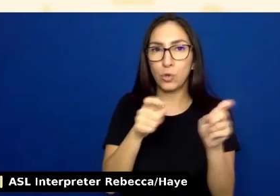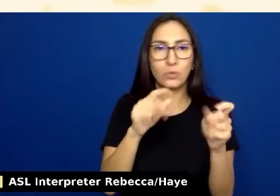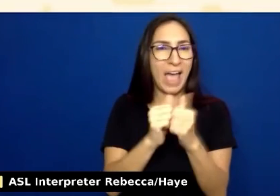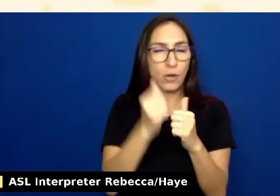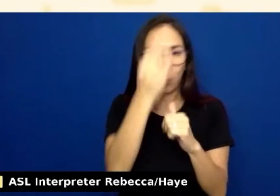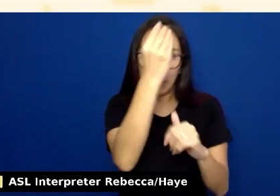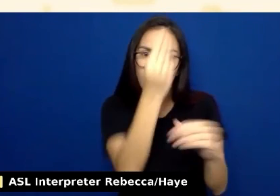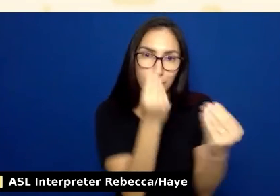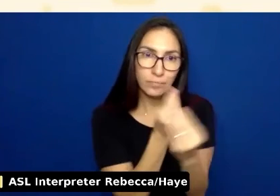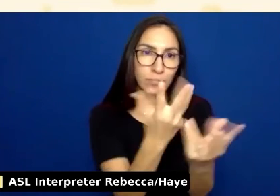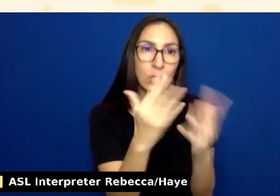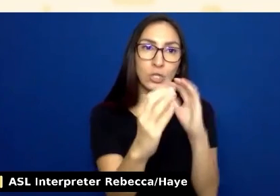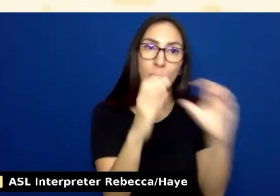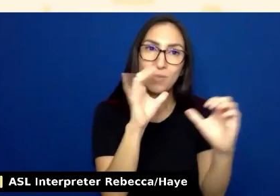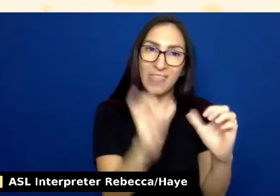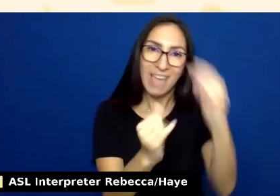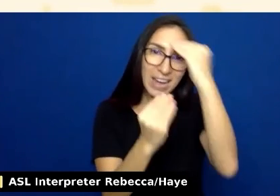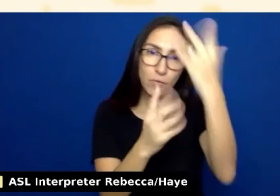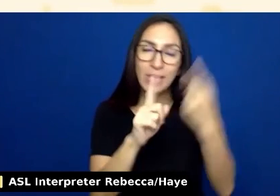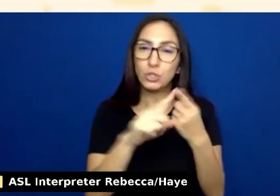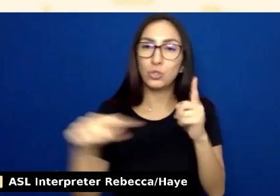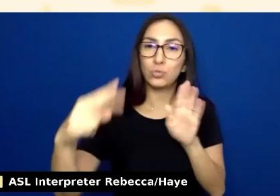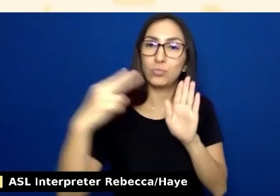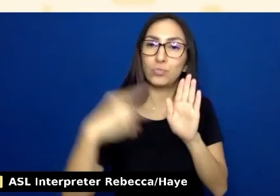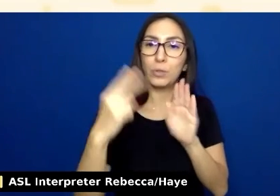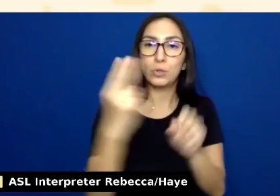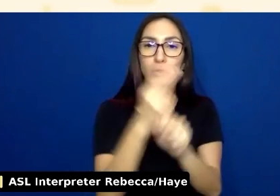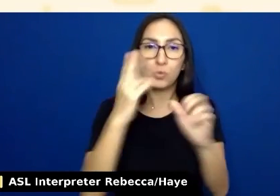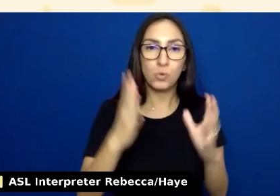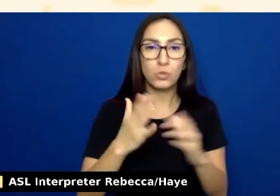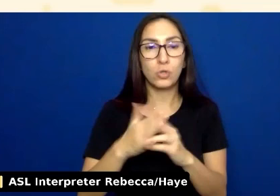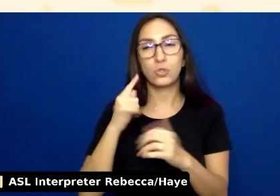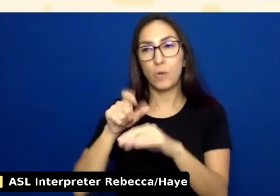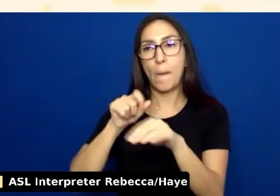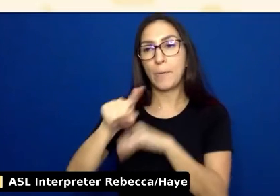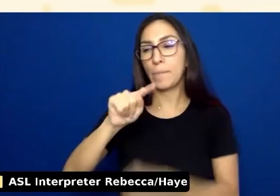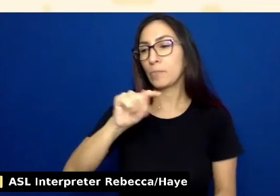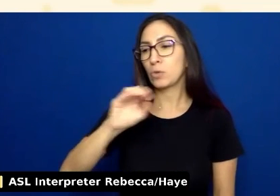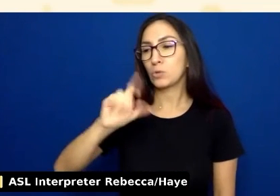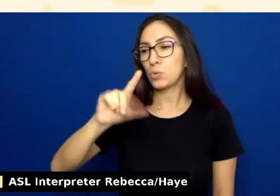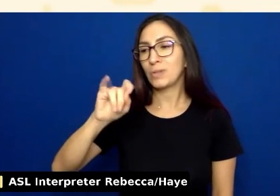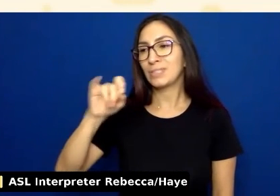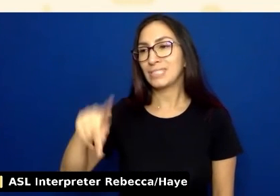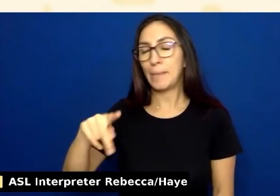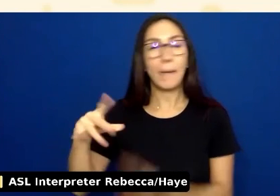So would you consider a tooltip type message, something else, maybe a message up at the top of the page? I don't know.